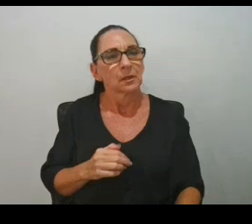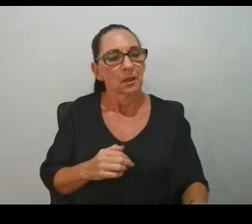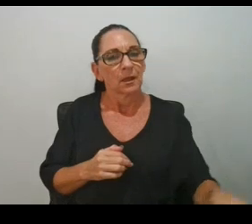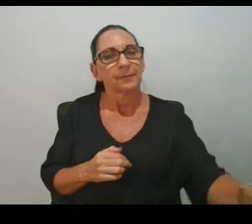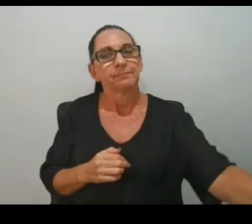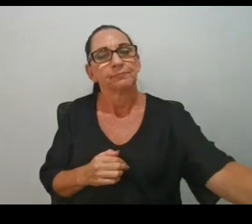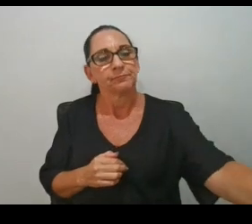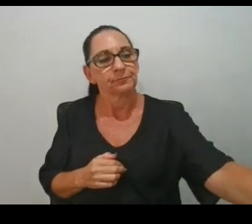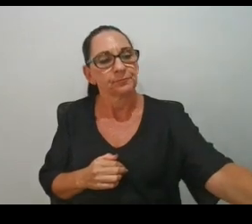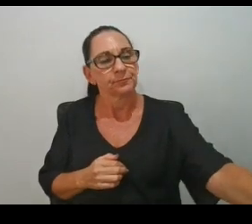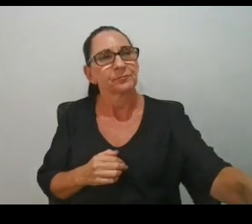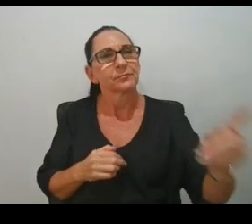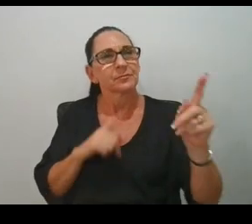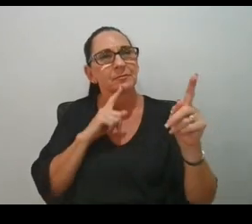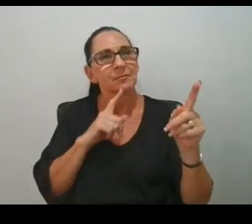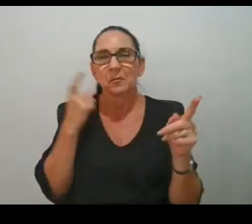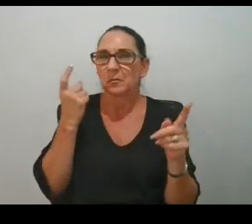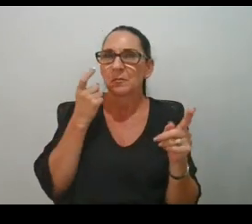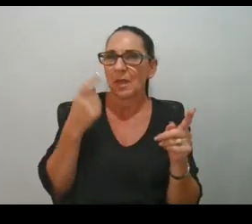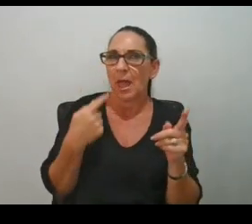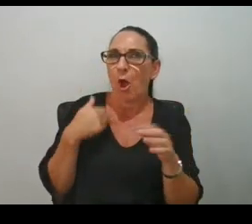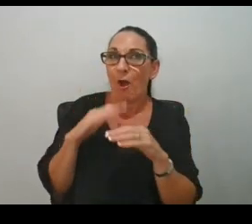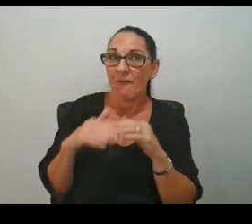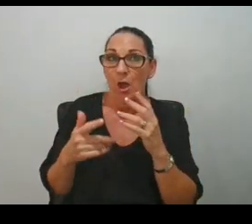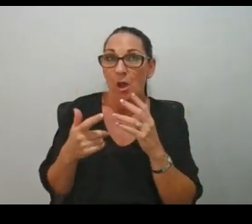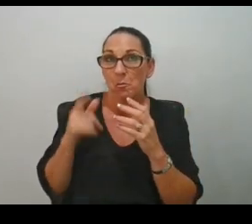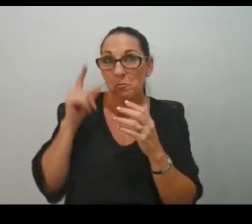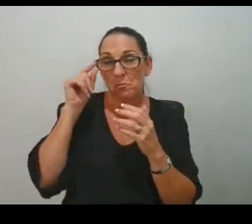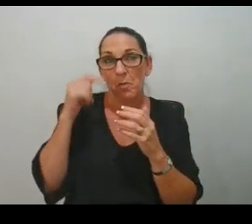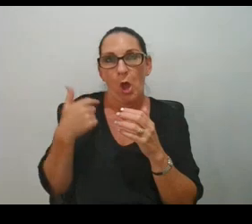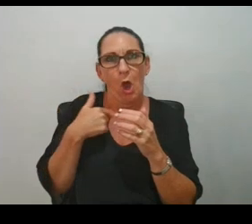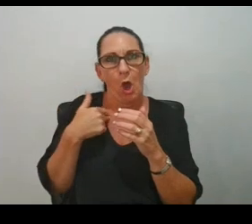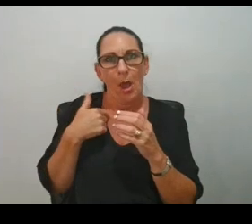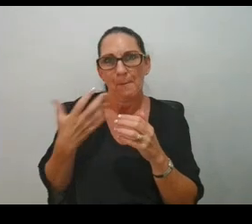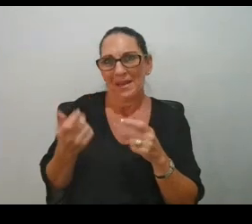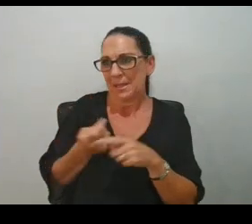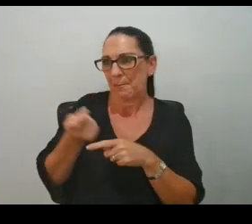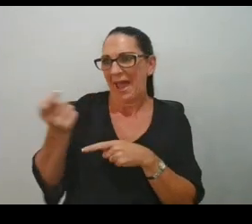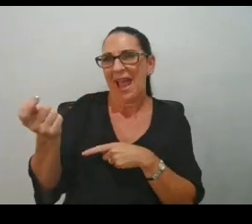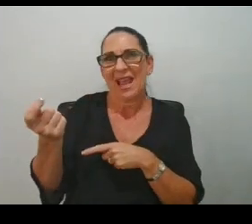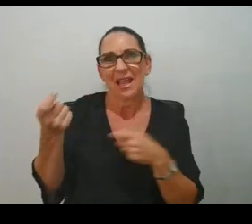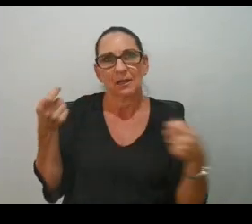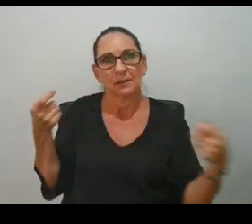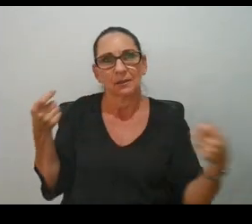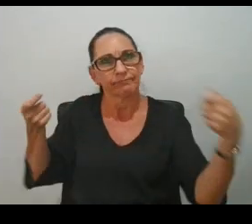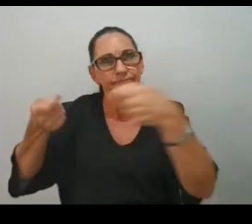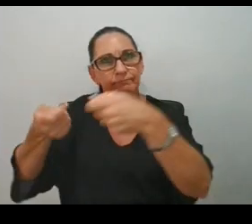or to this which is I've got a contribution I've got to pay it's $1,200 I might want to pay it in